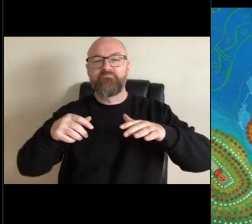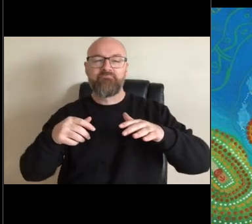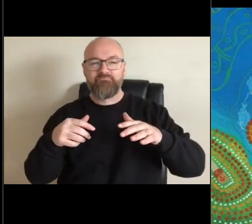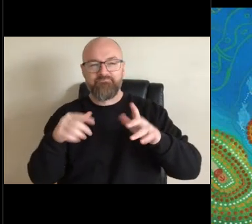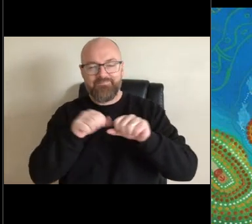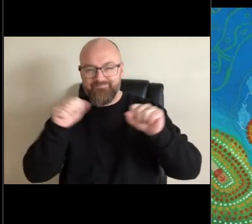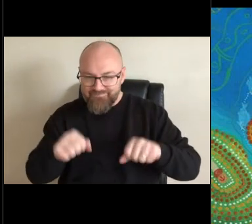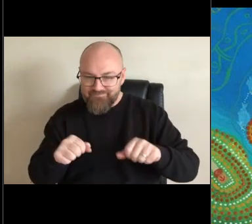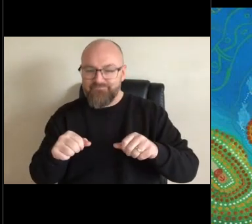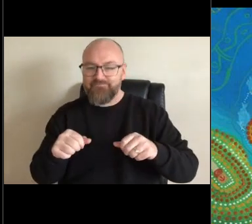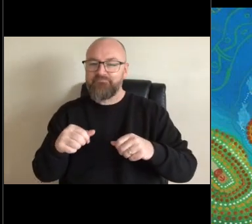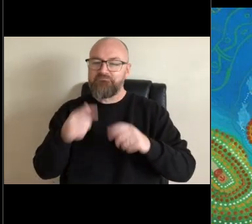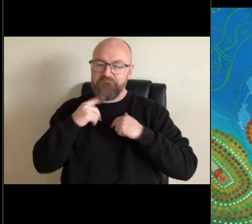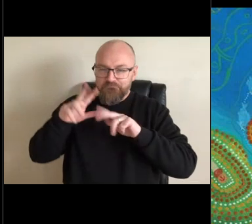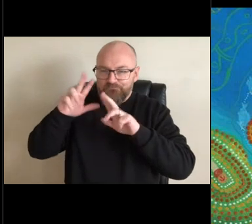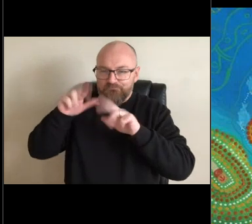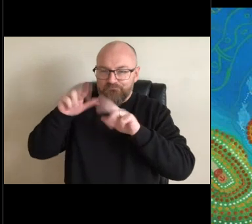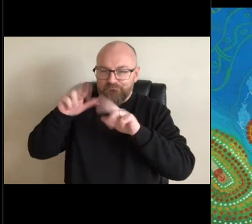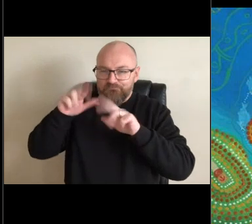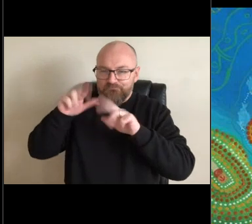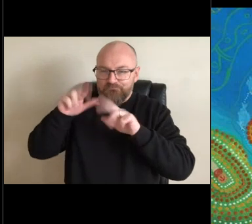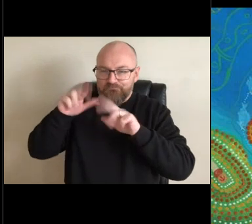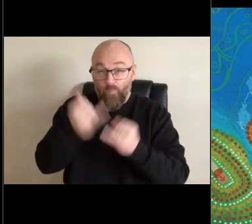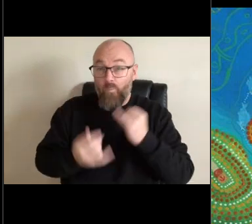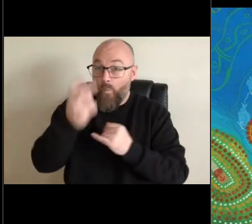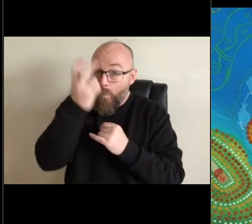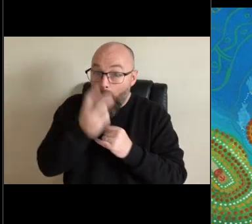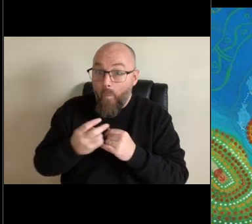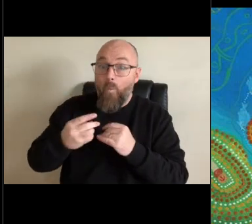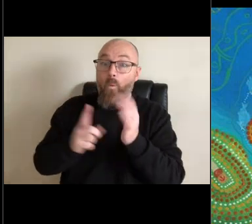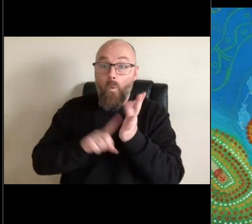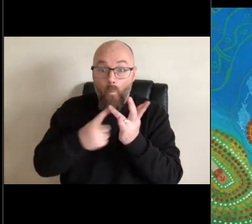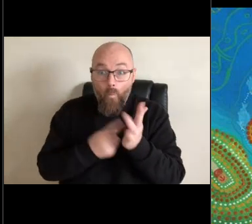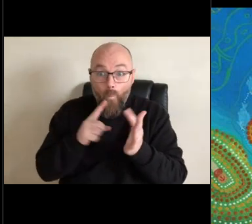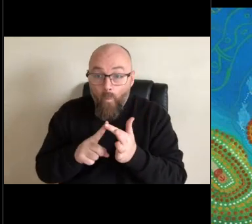creation spirits and we recognize that these lands have always been places of